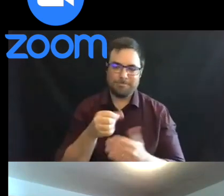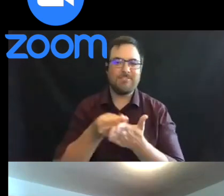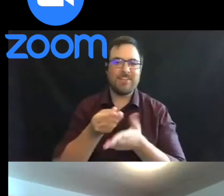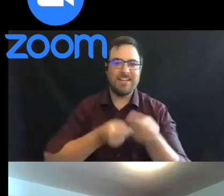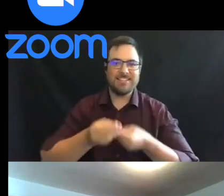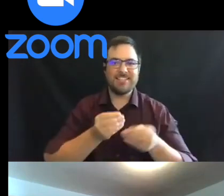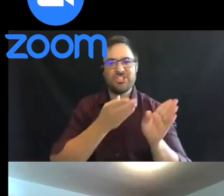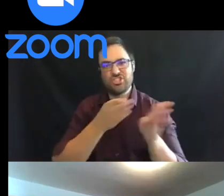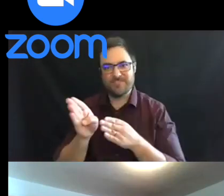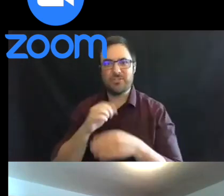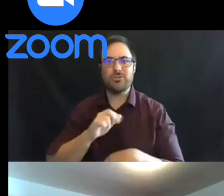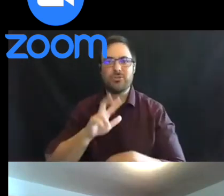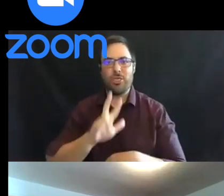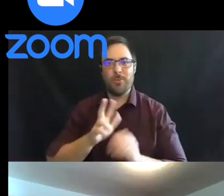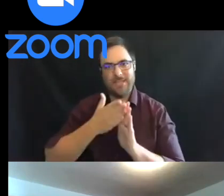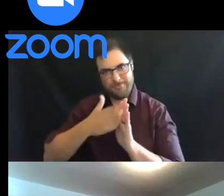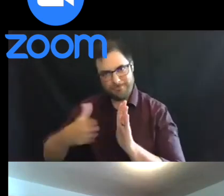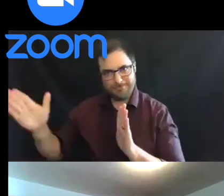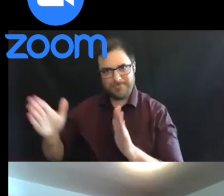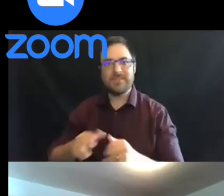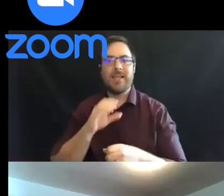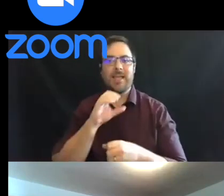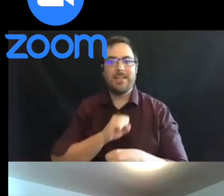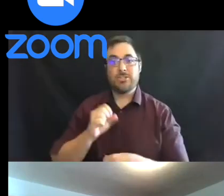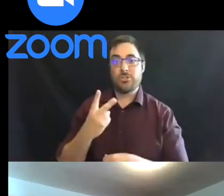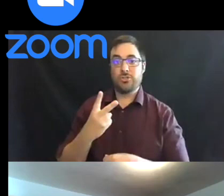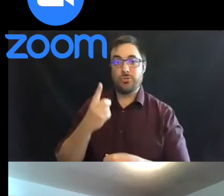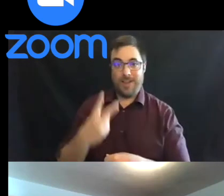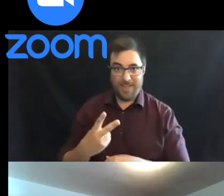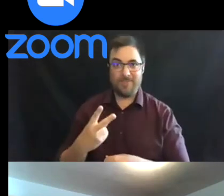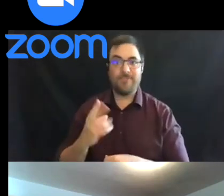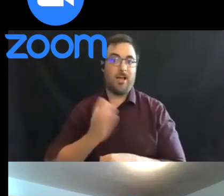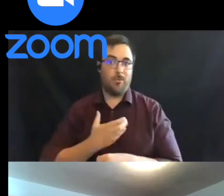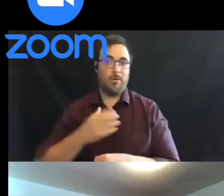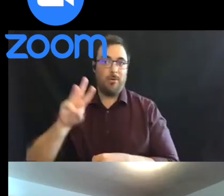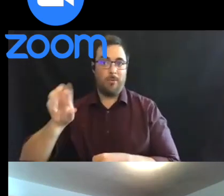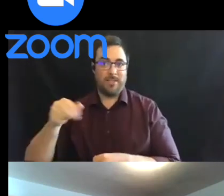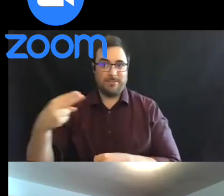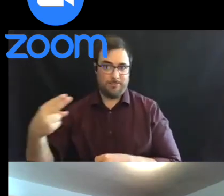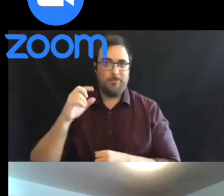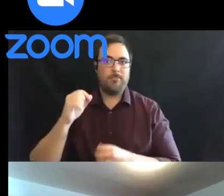all that kind of stuff so yes at two and a half, deaf mentor program is an option for families so